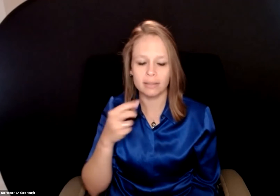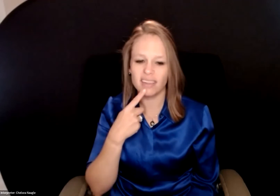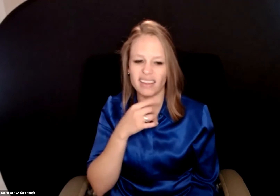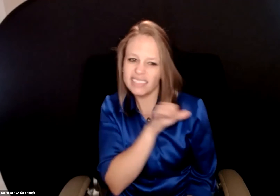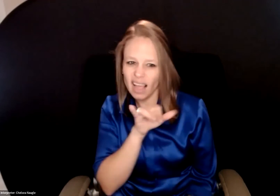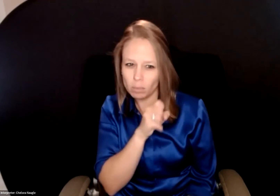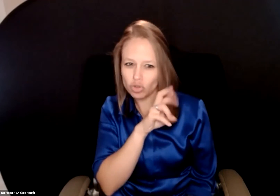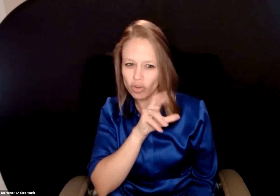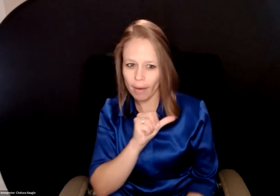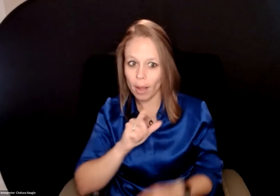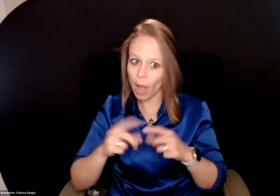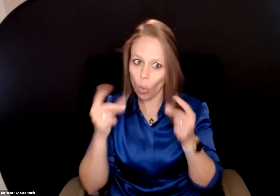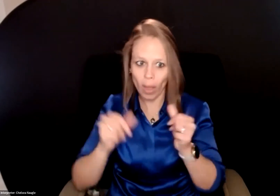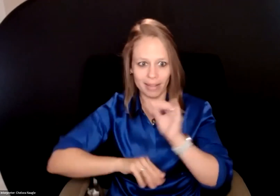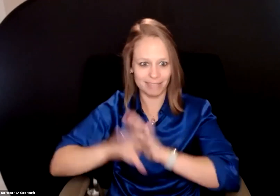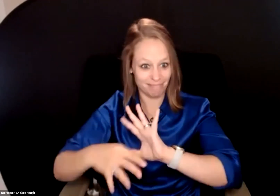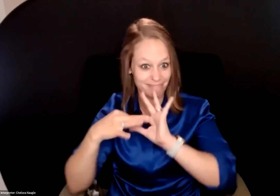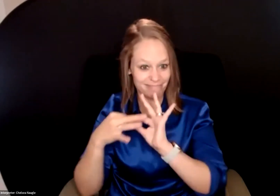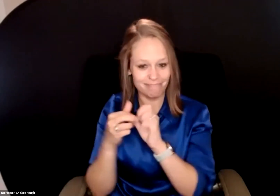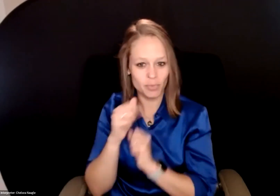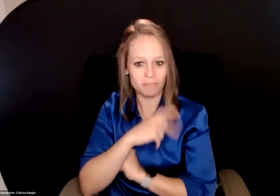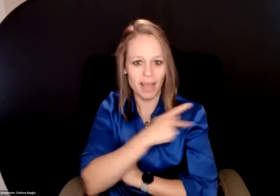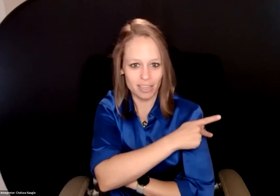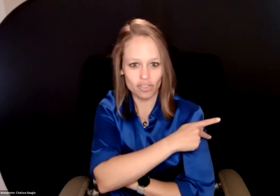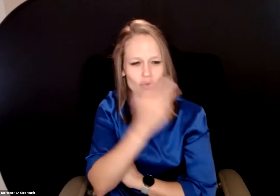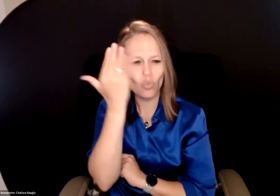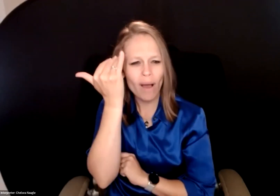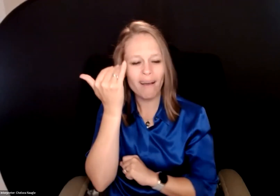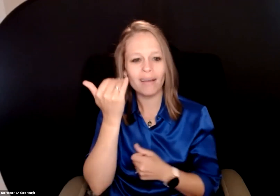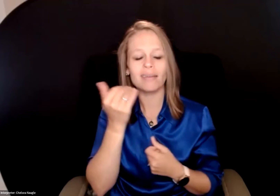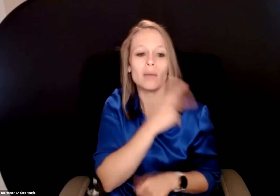So that they can trust that you have their best interest moving forward.